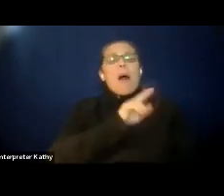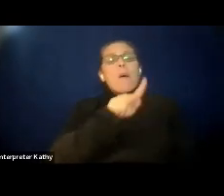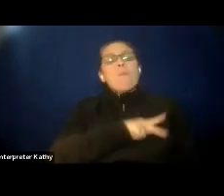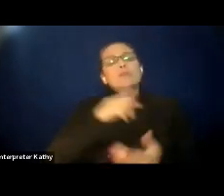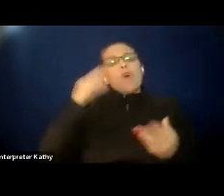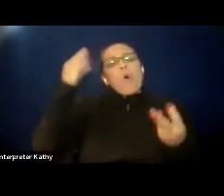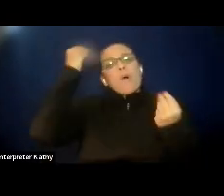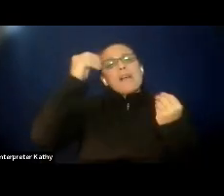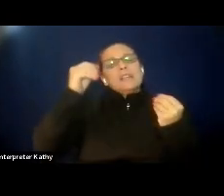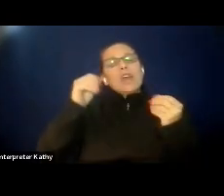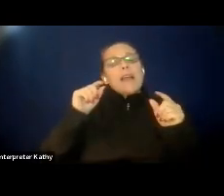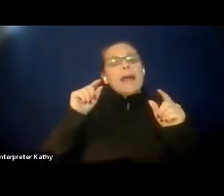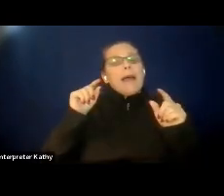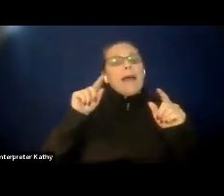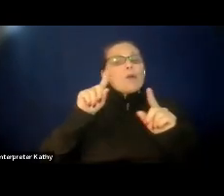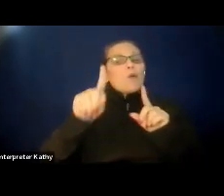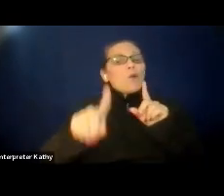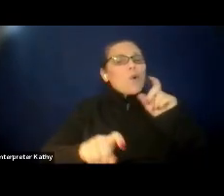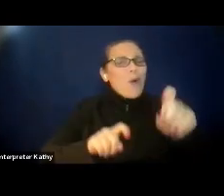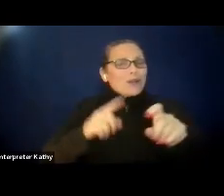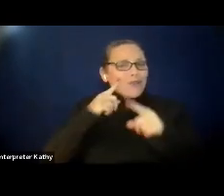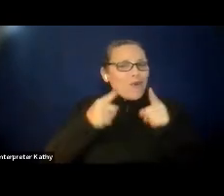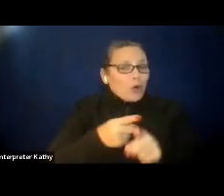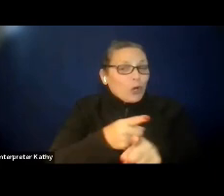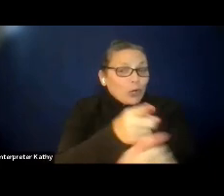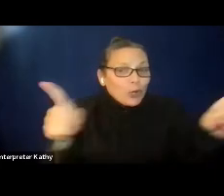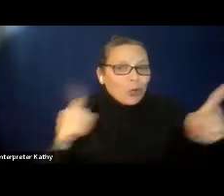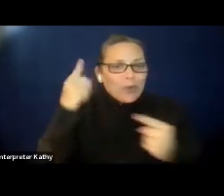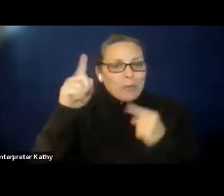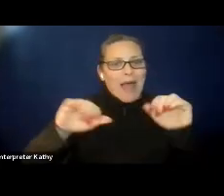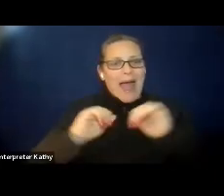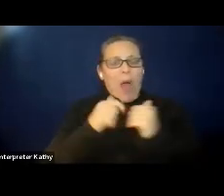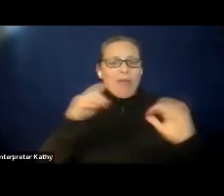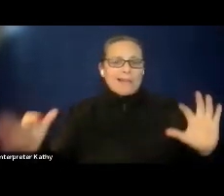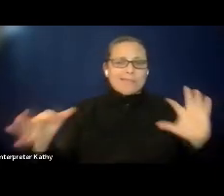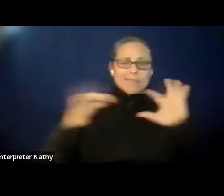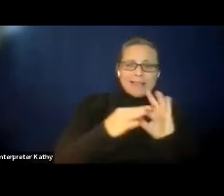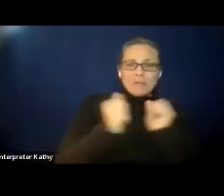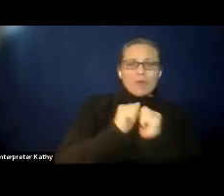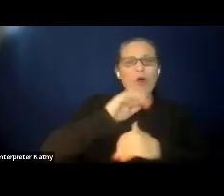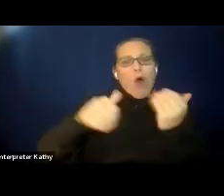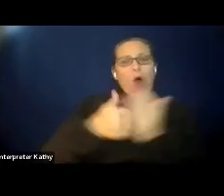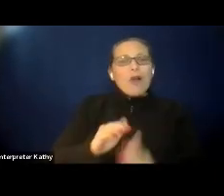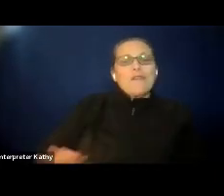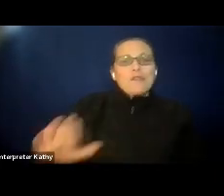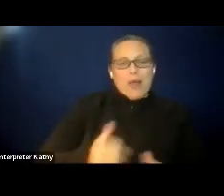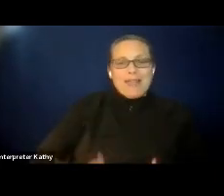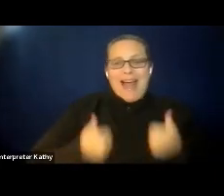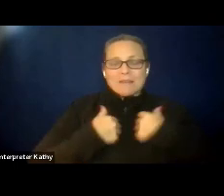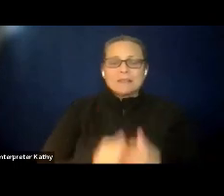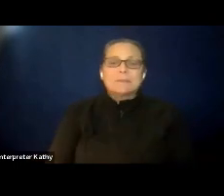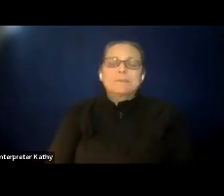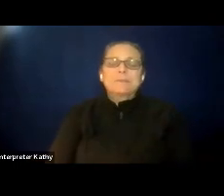I'm going to talk about disability identity and culture. And then personal reflection questions to think about how